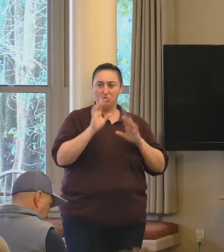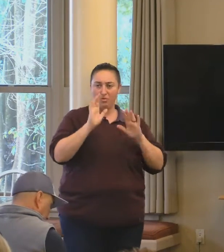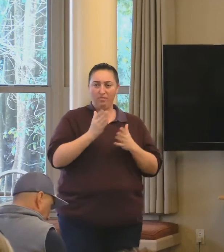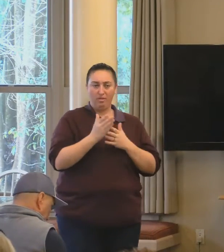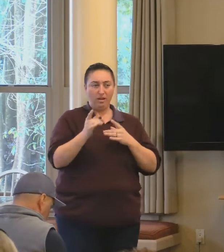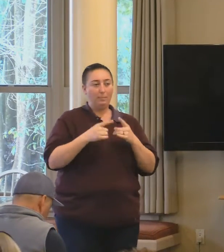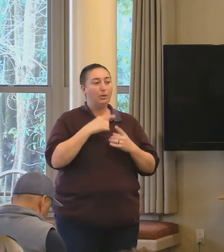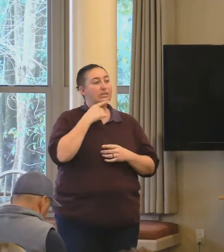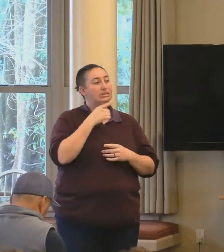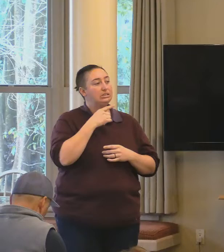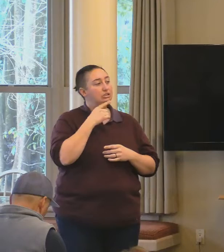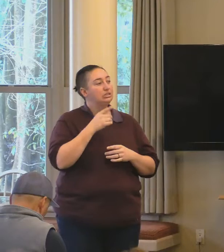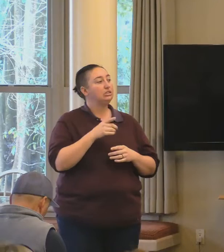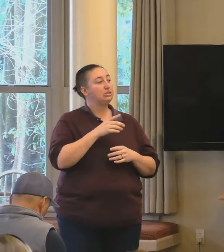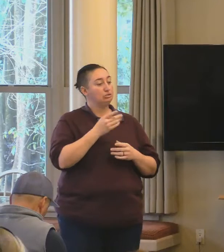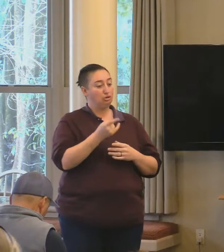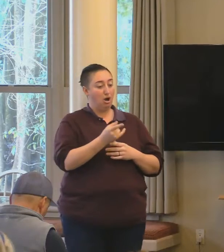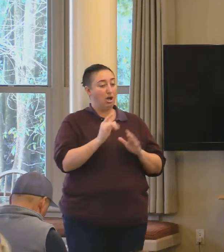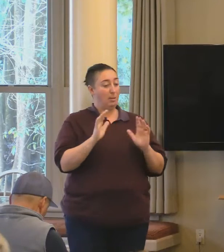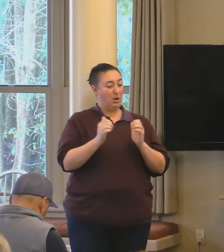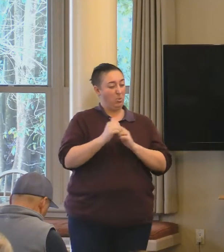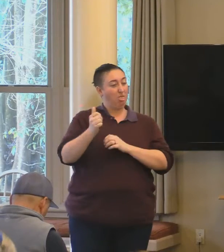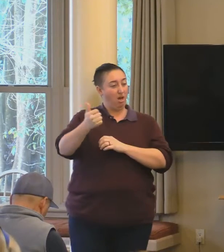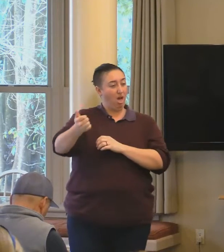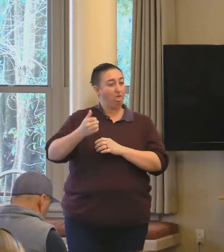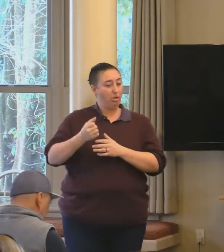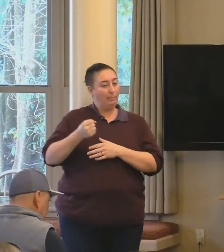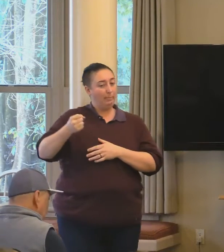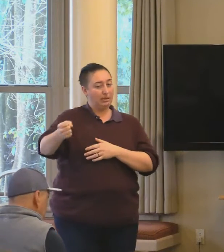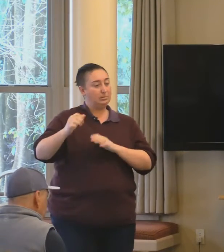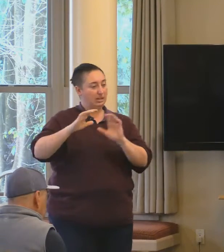The unique and very special thing about a hearing dog compared to our other placement categories is that the